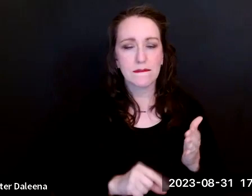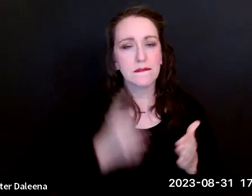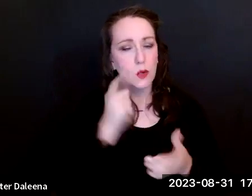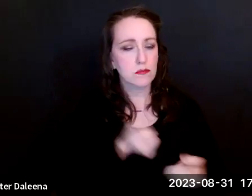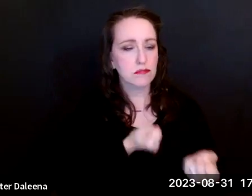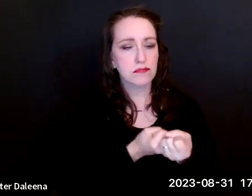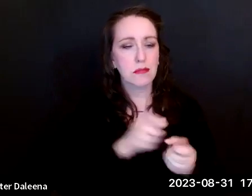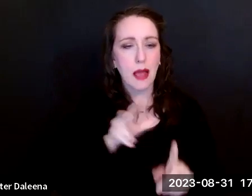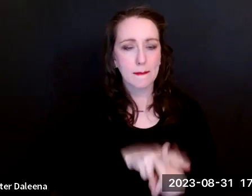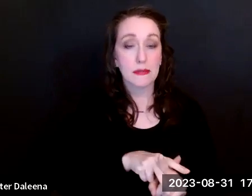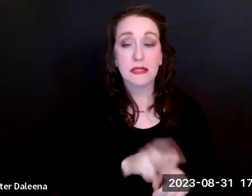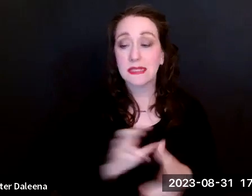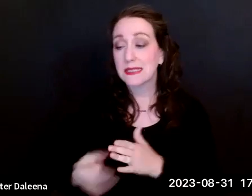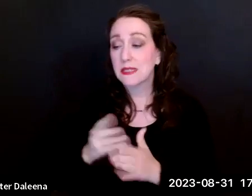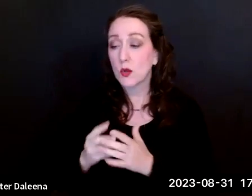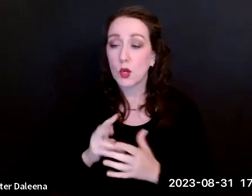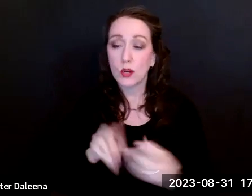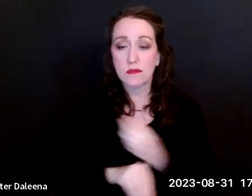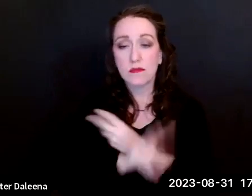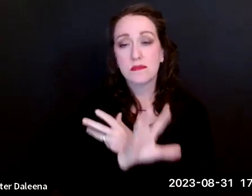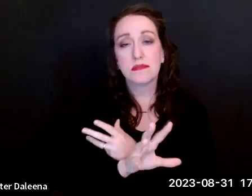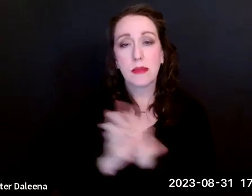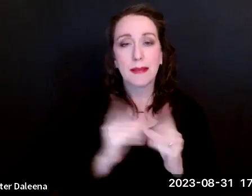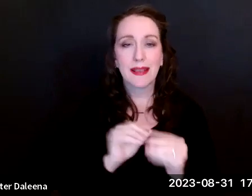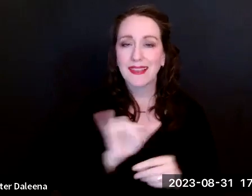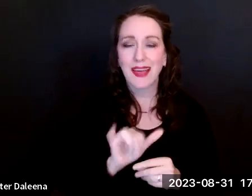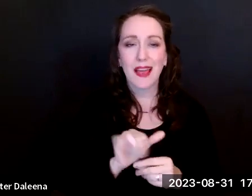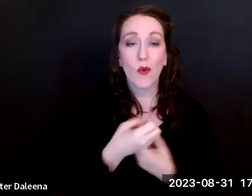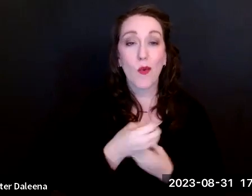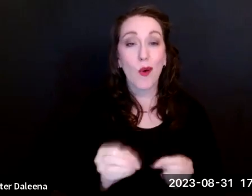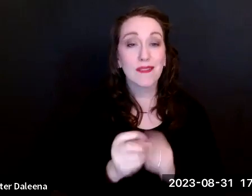we are scheduling virtual meetings much like office hours to provide technical